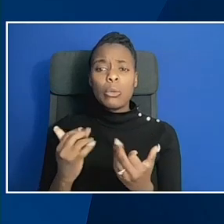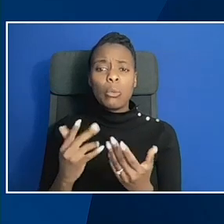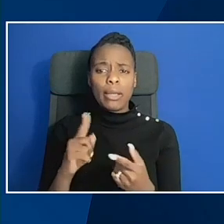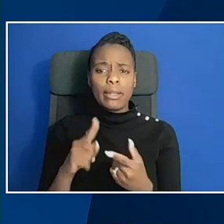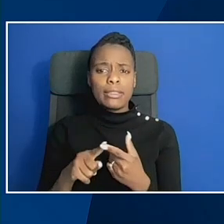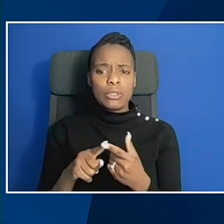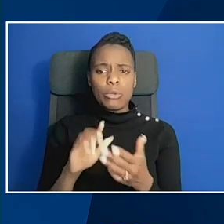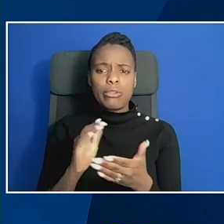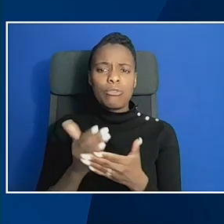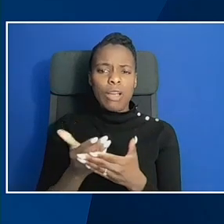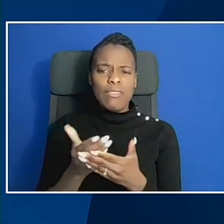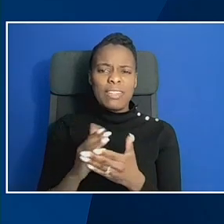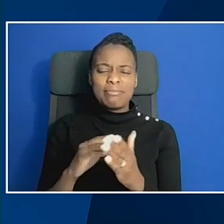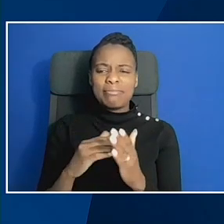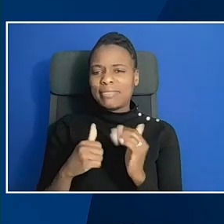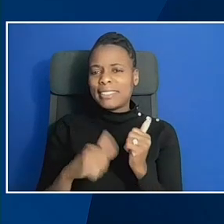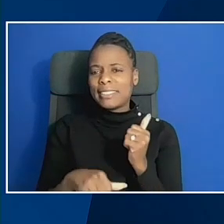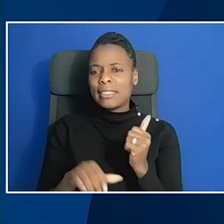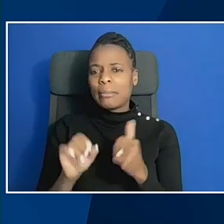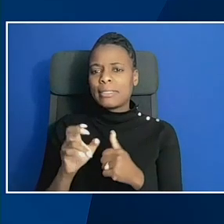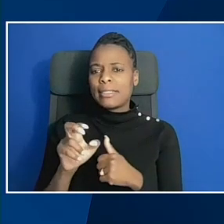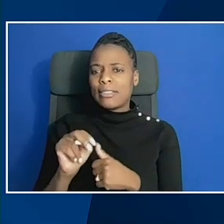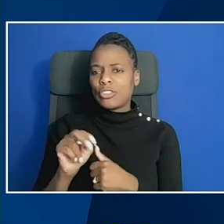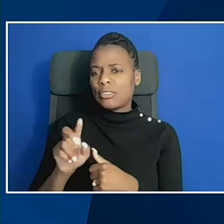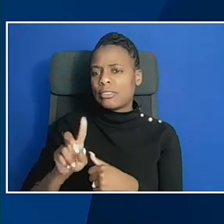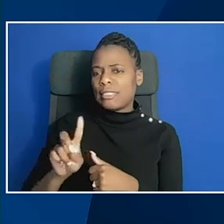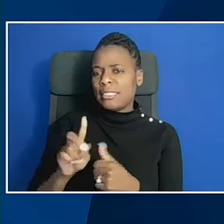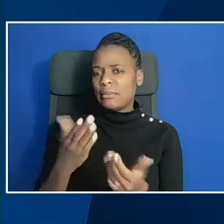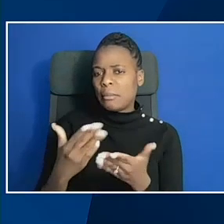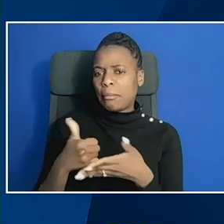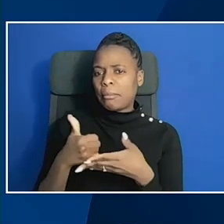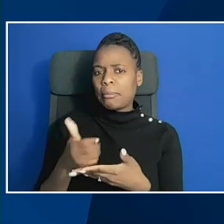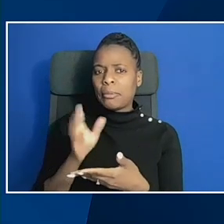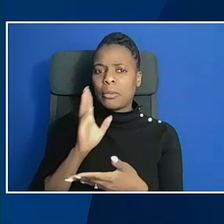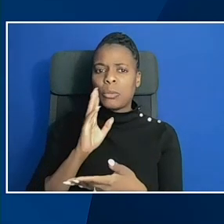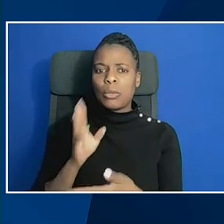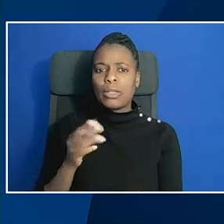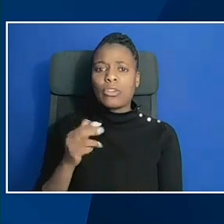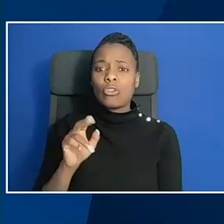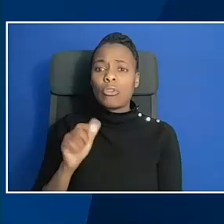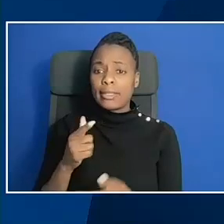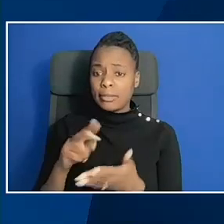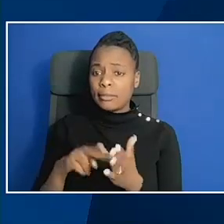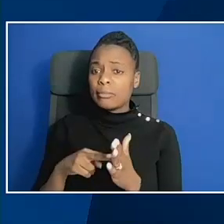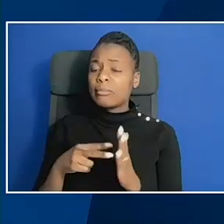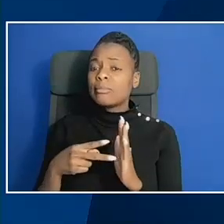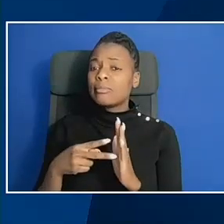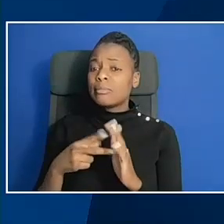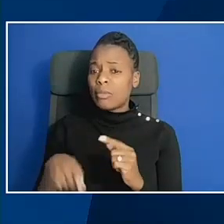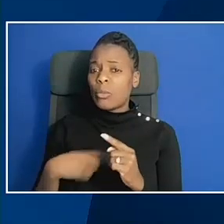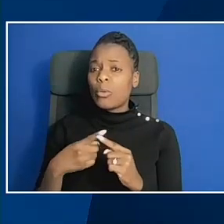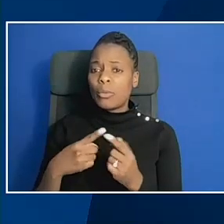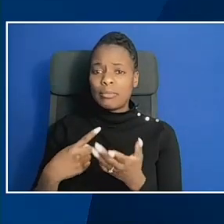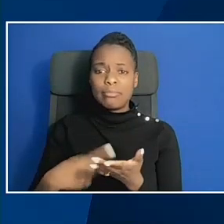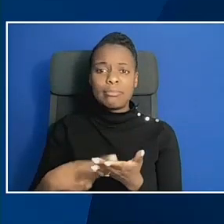(d) that might help. Yeah, when we go over subsection- I think we can look at these, you know,